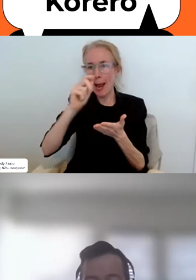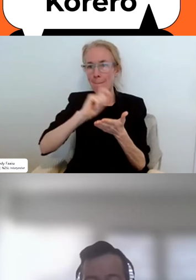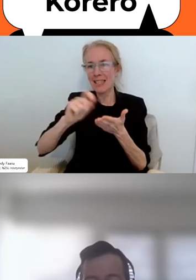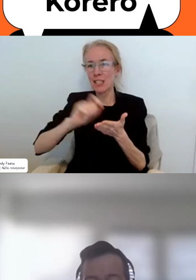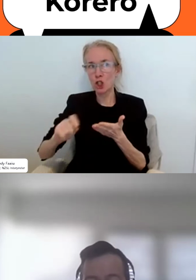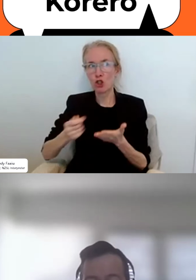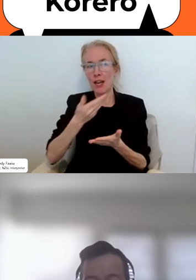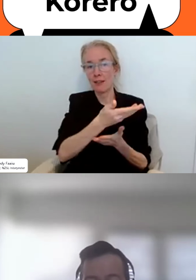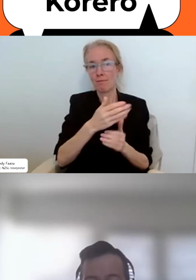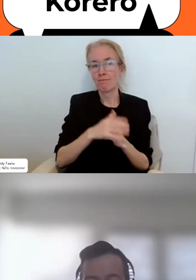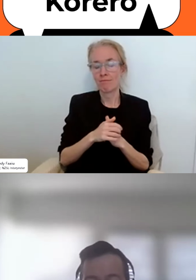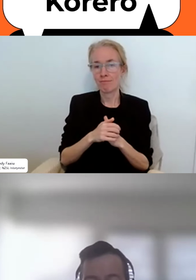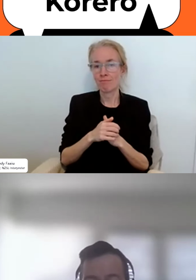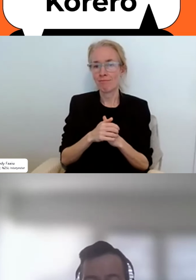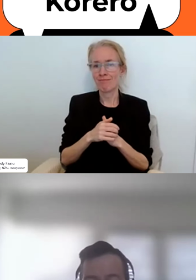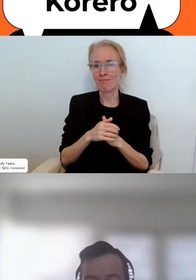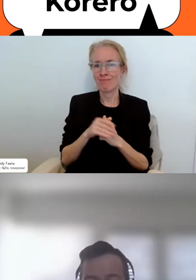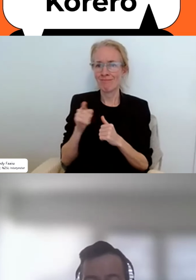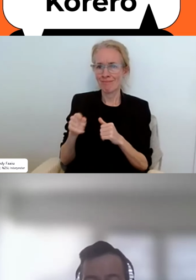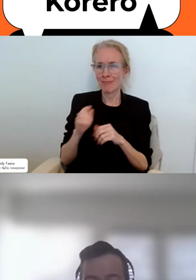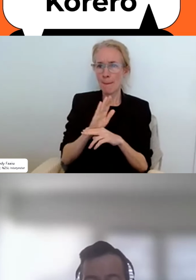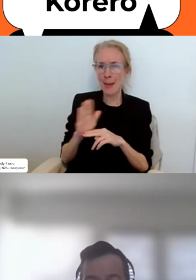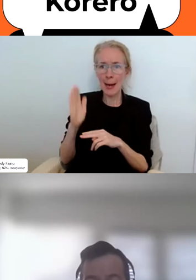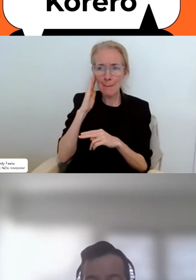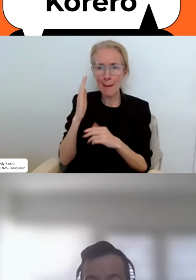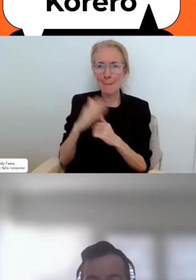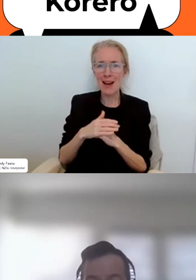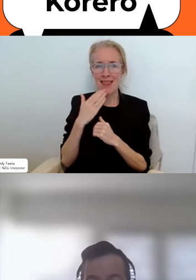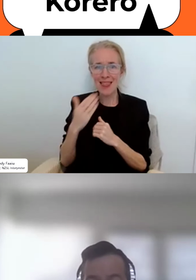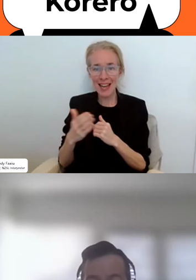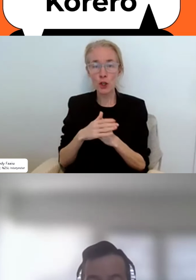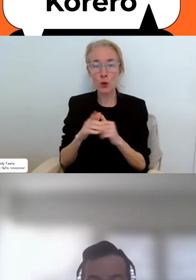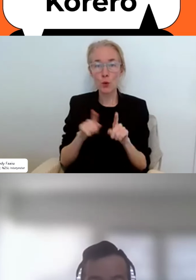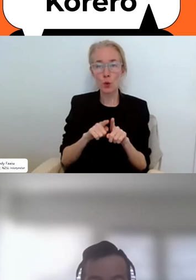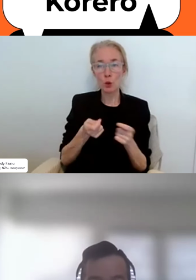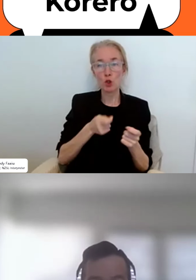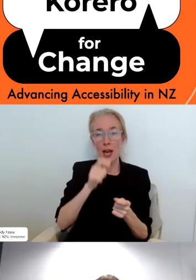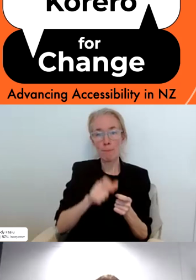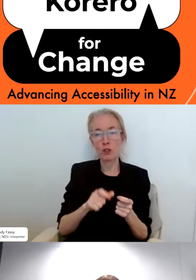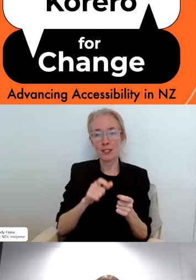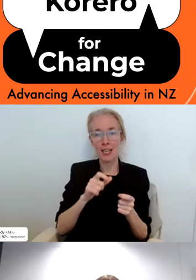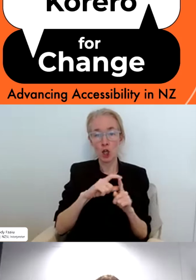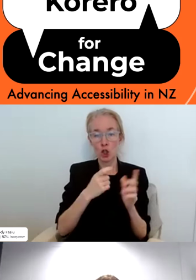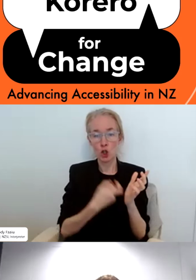for the panelists, thank you Dr Sally. So finally we will welcome